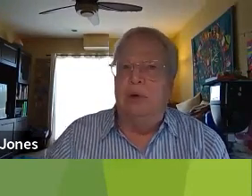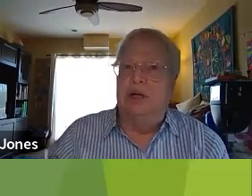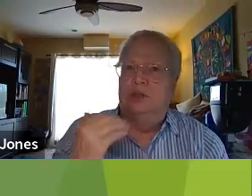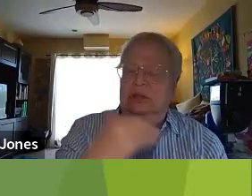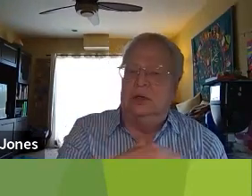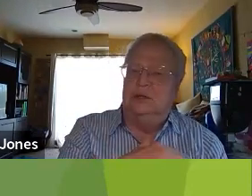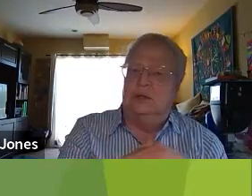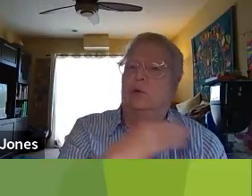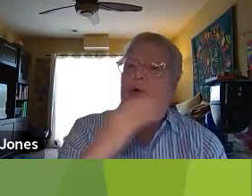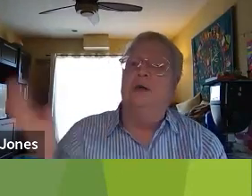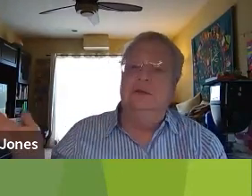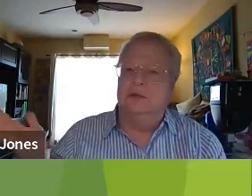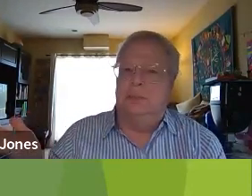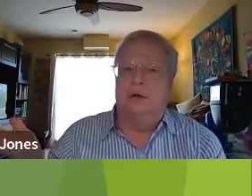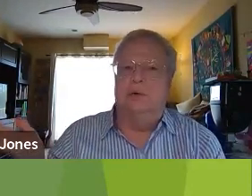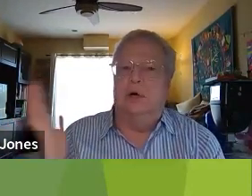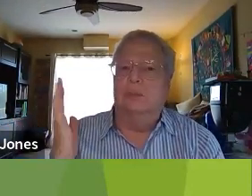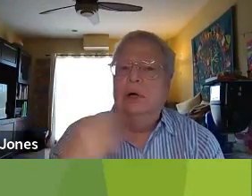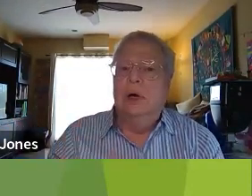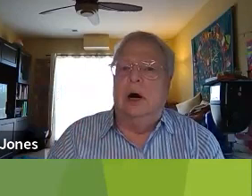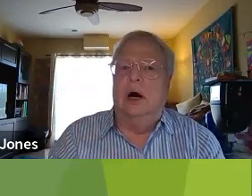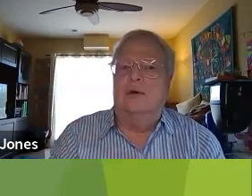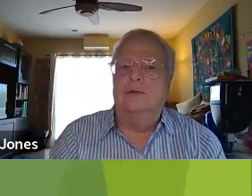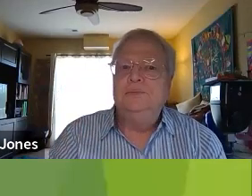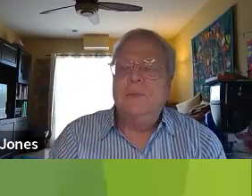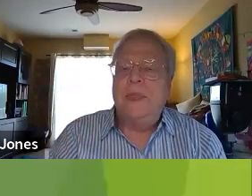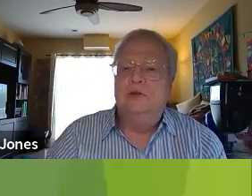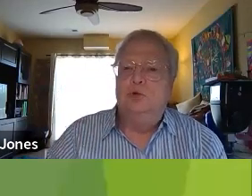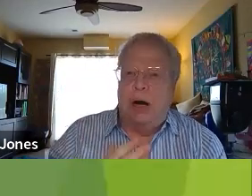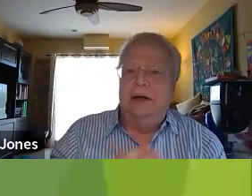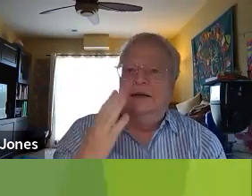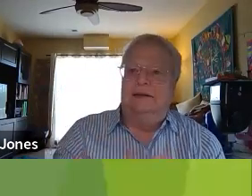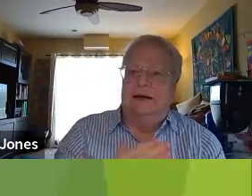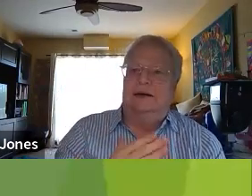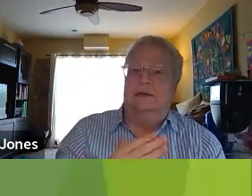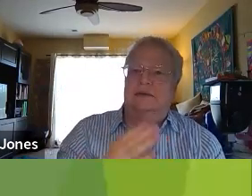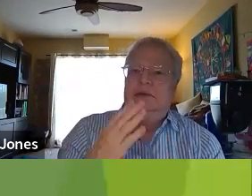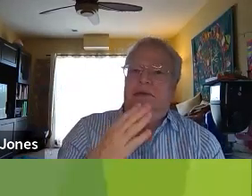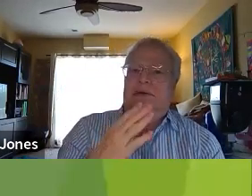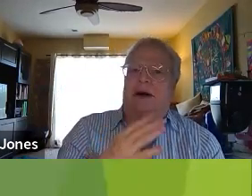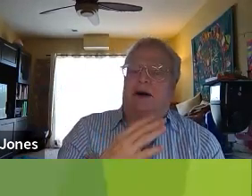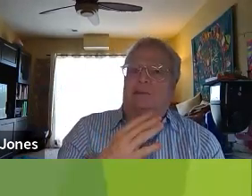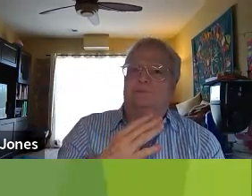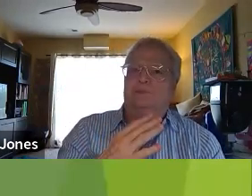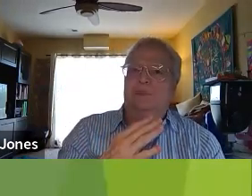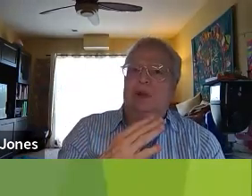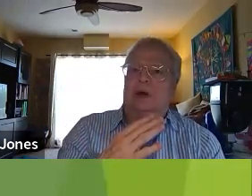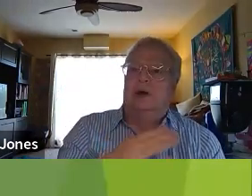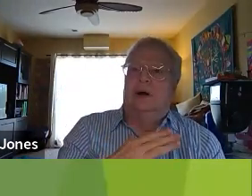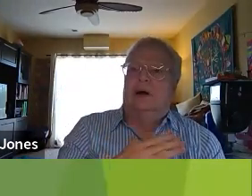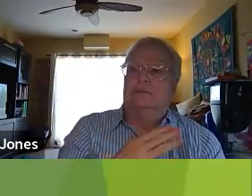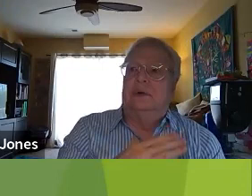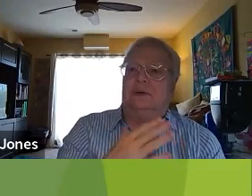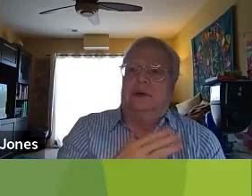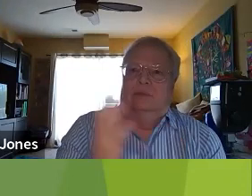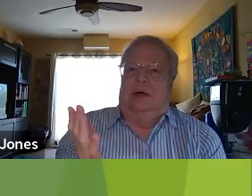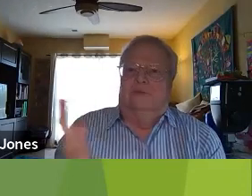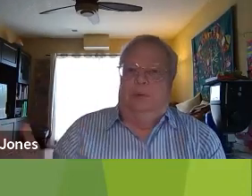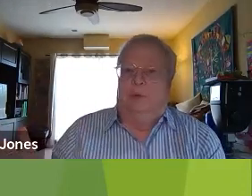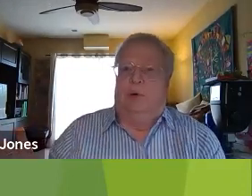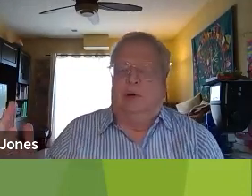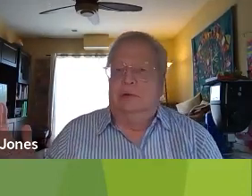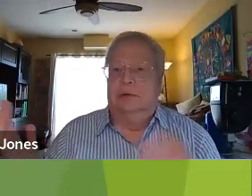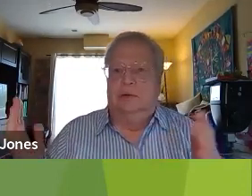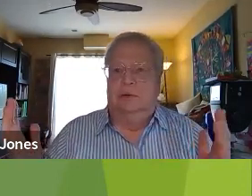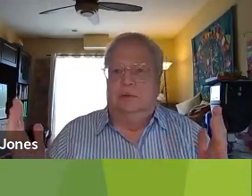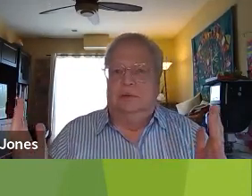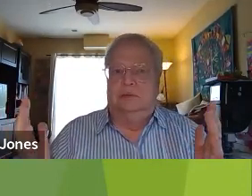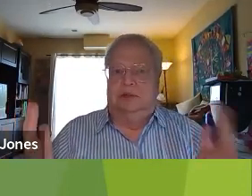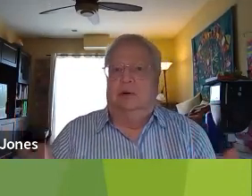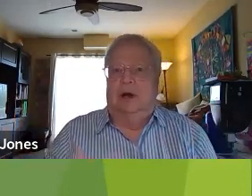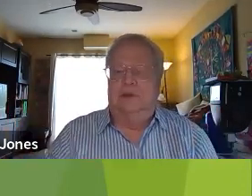So, yeah, it's across the spectrum of trying to get get it right for people who don't have